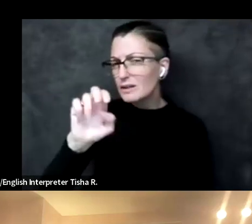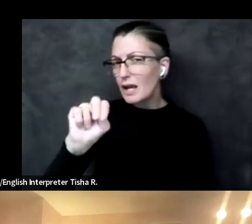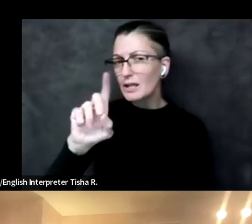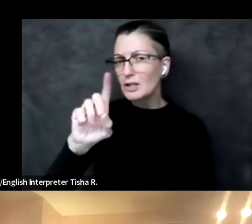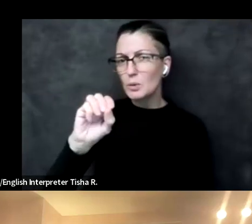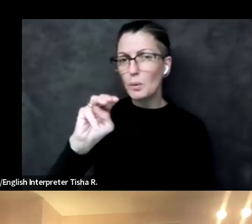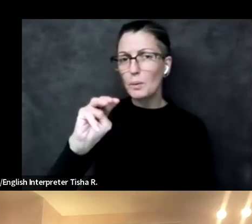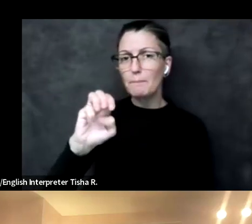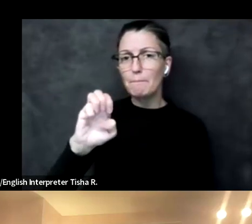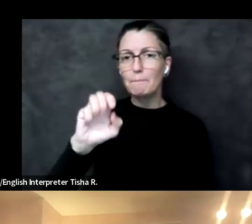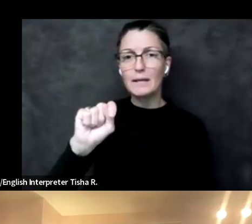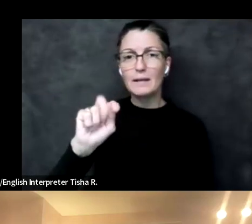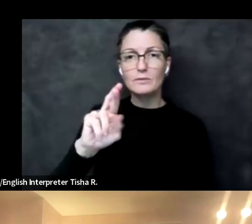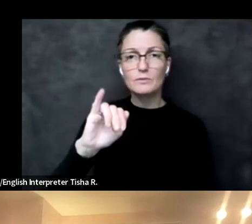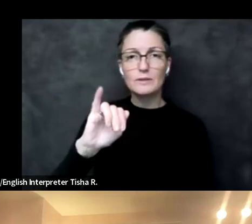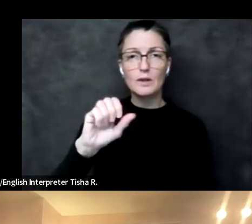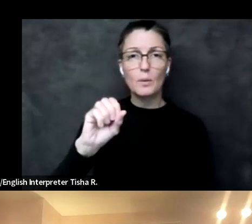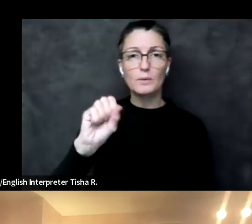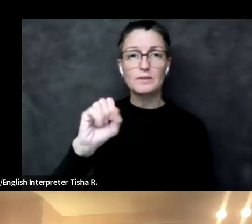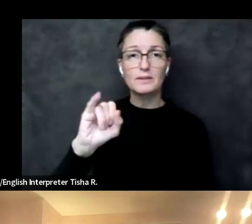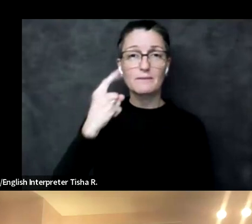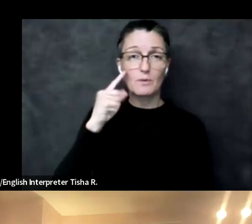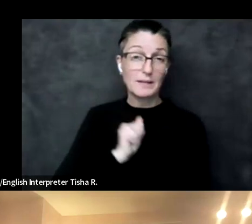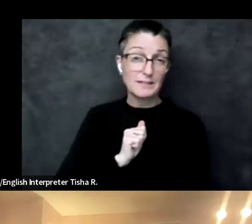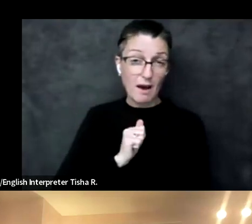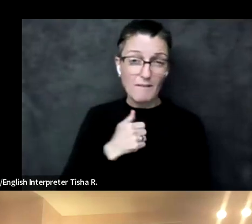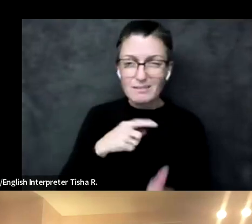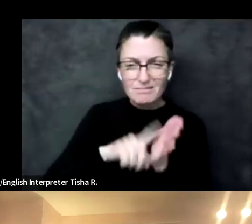and then as I decided to start making a film,